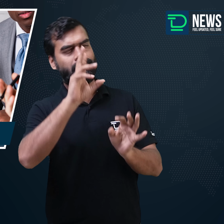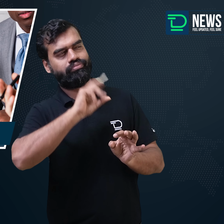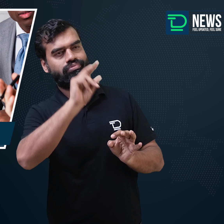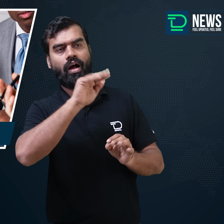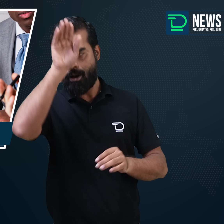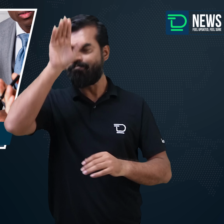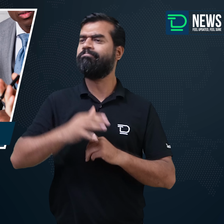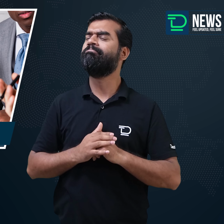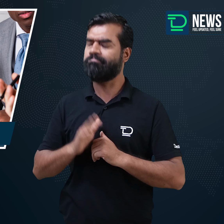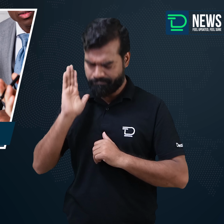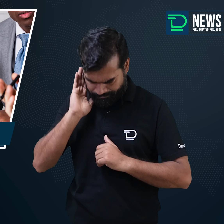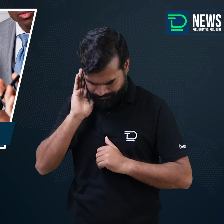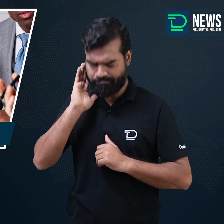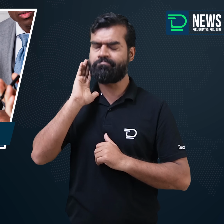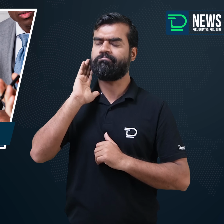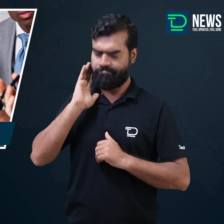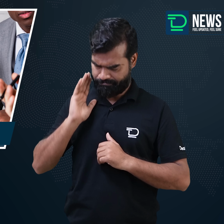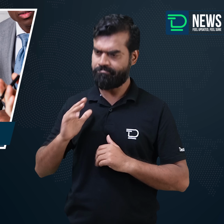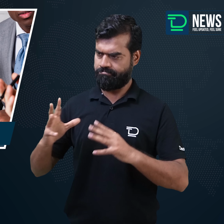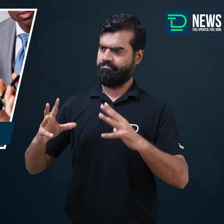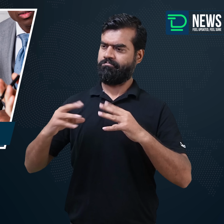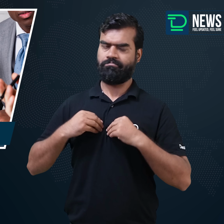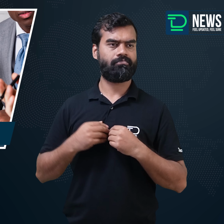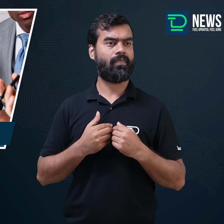etc.. With the help of interpreters.